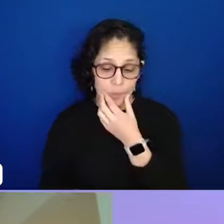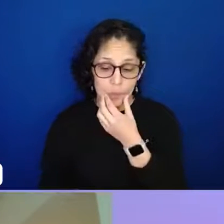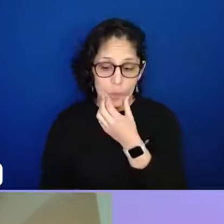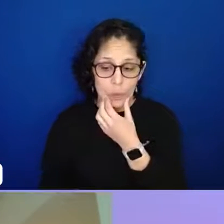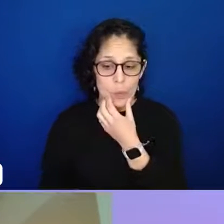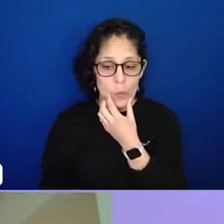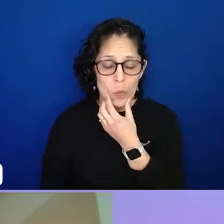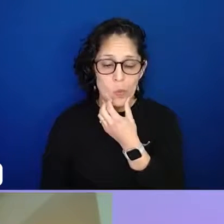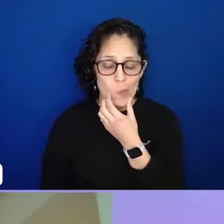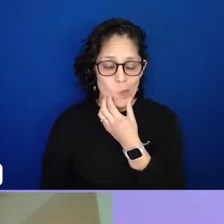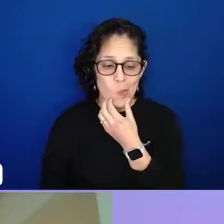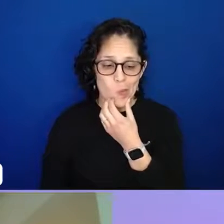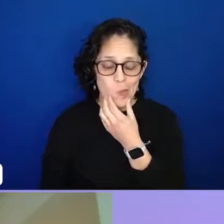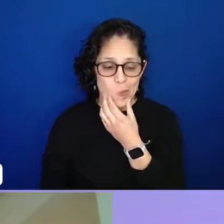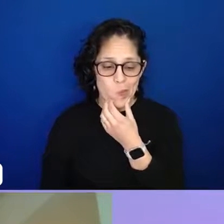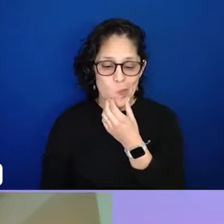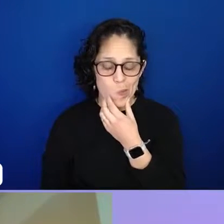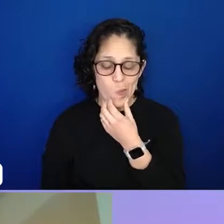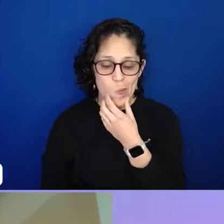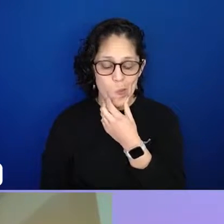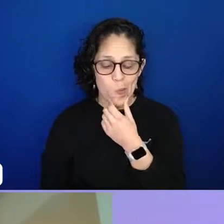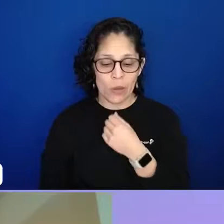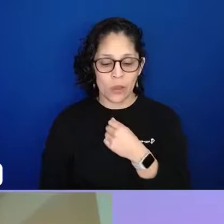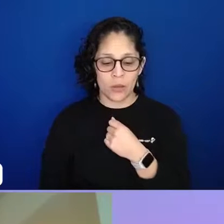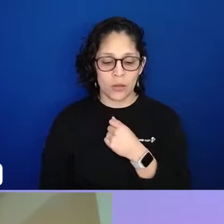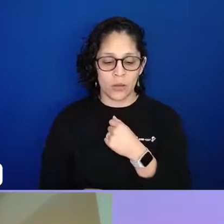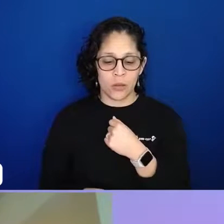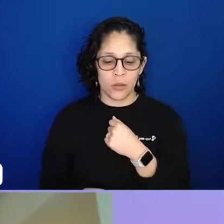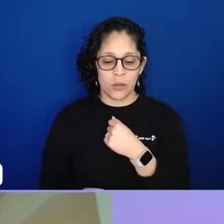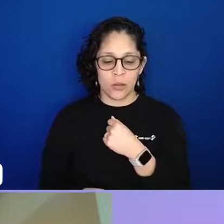say that your brand colors aren't